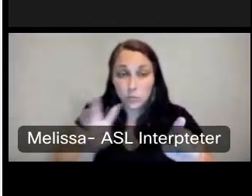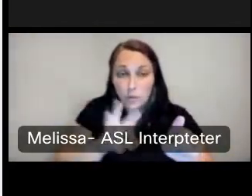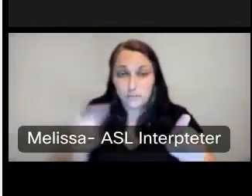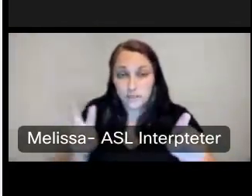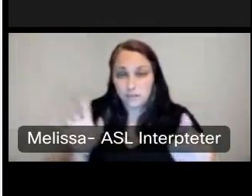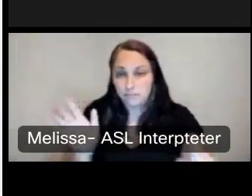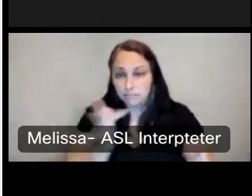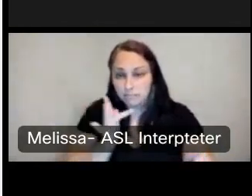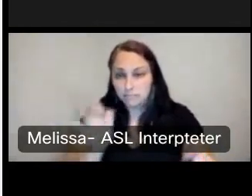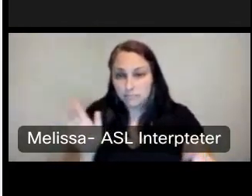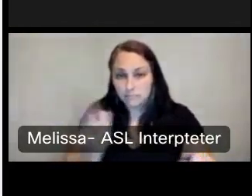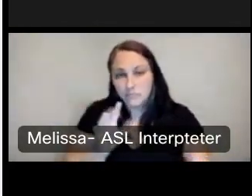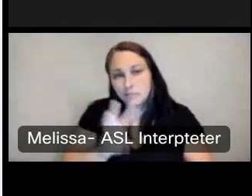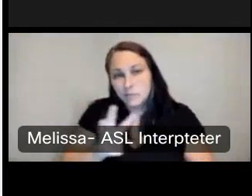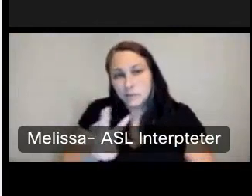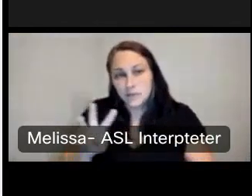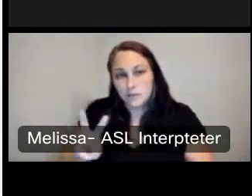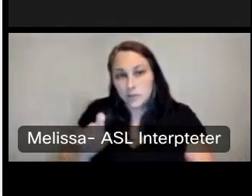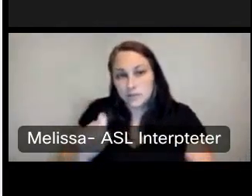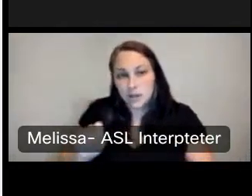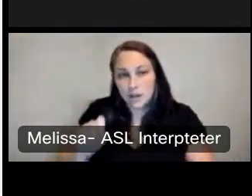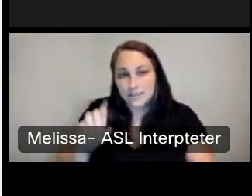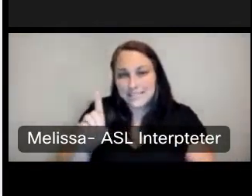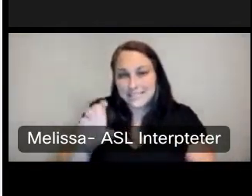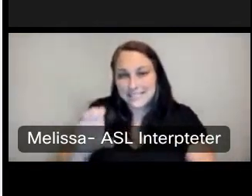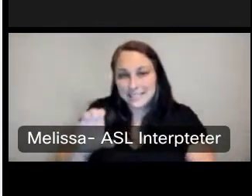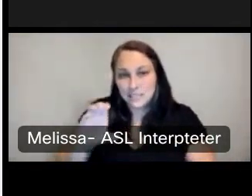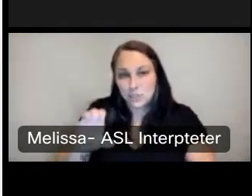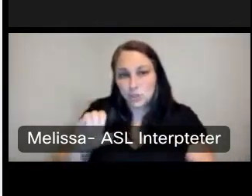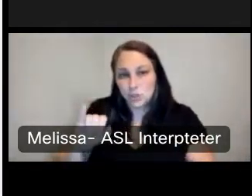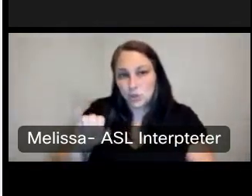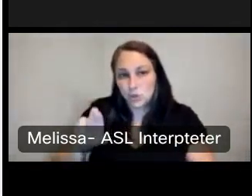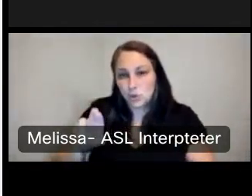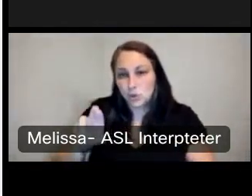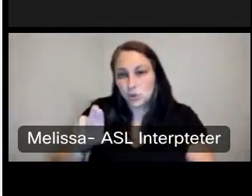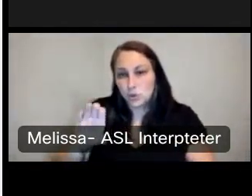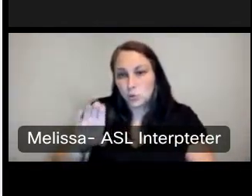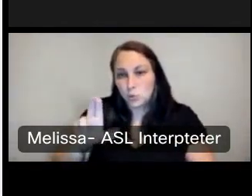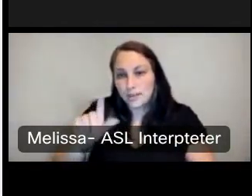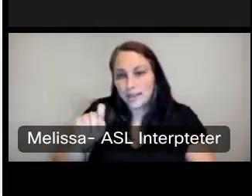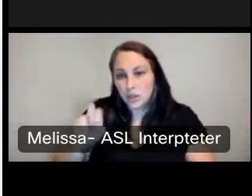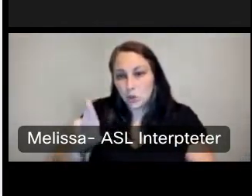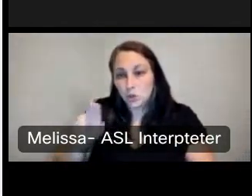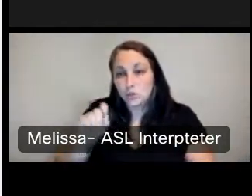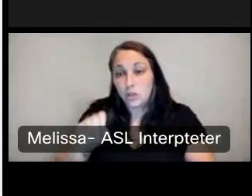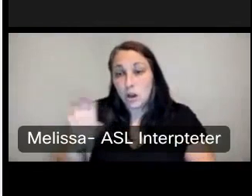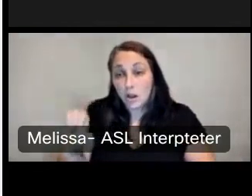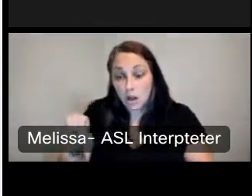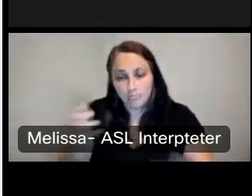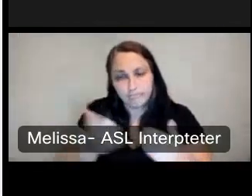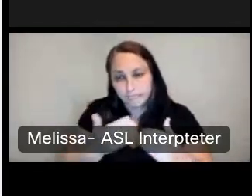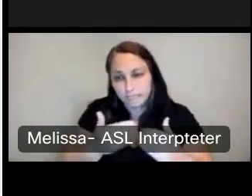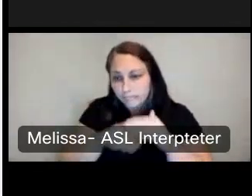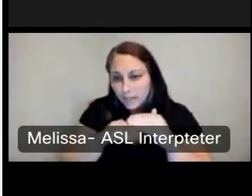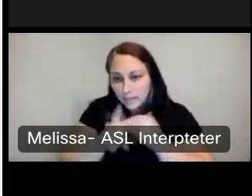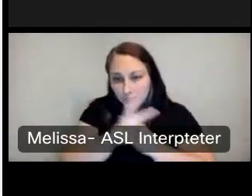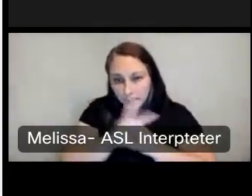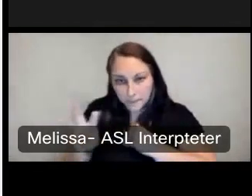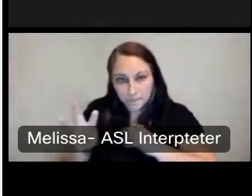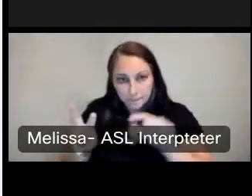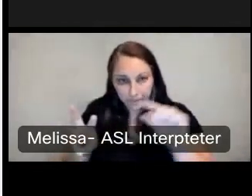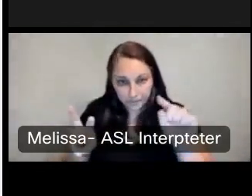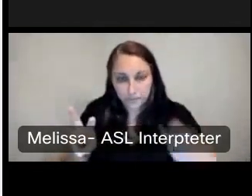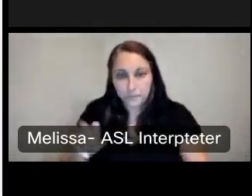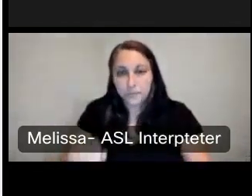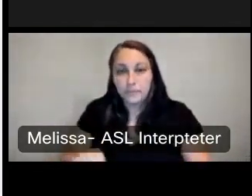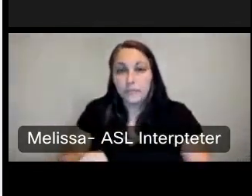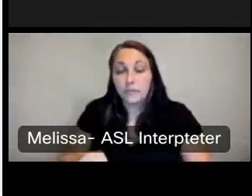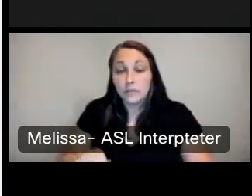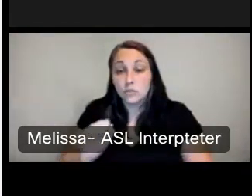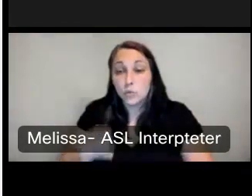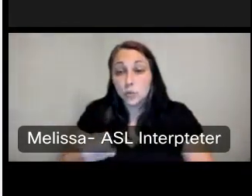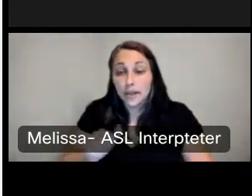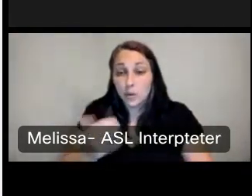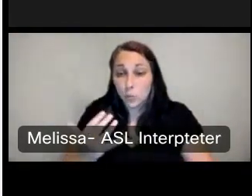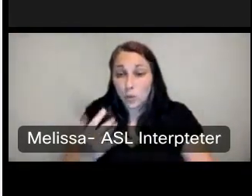is www.dccirculator.com very easy to access um and um you can either wait for the slider